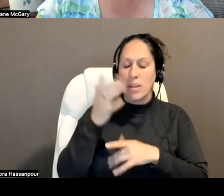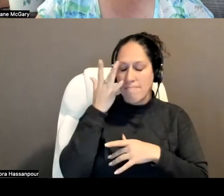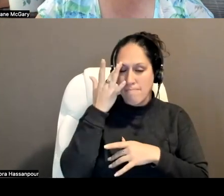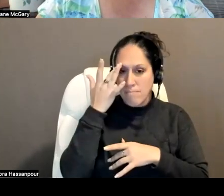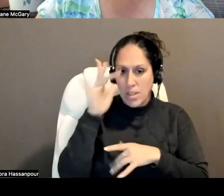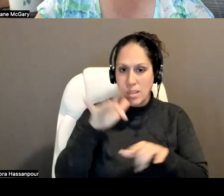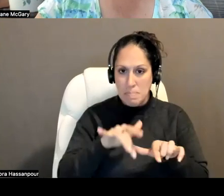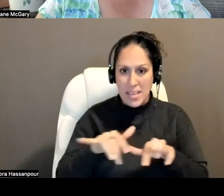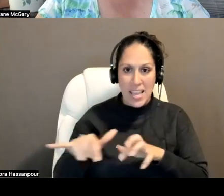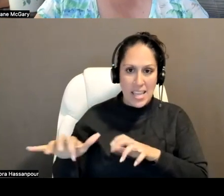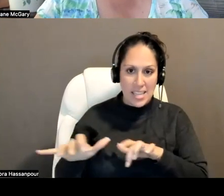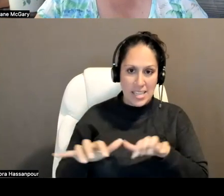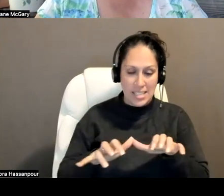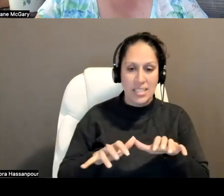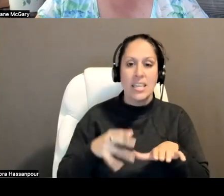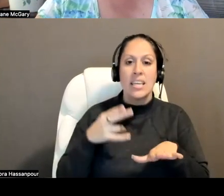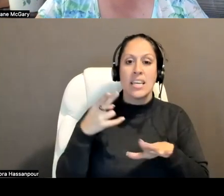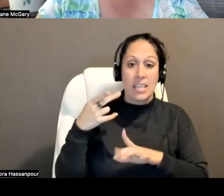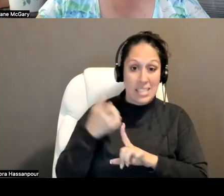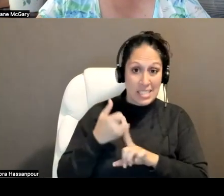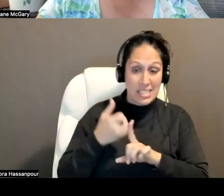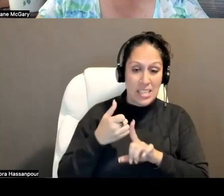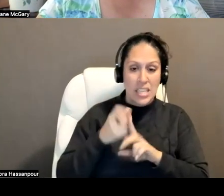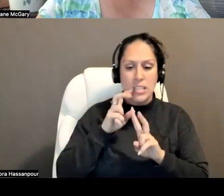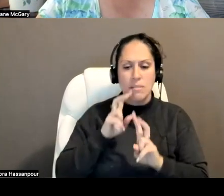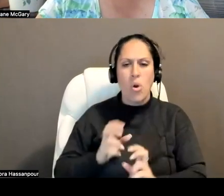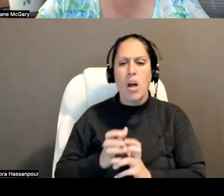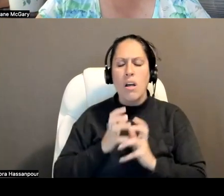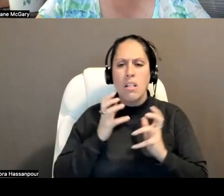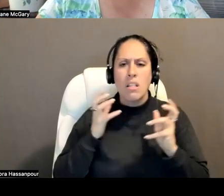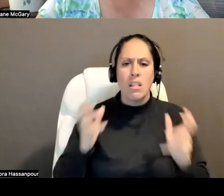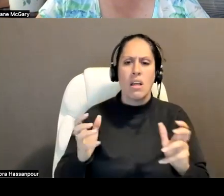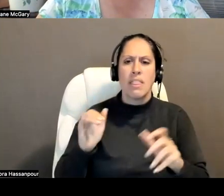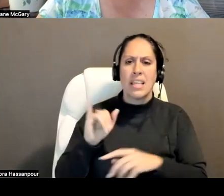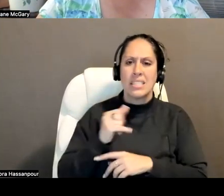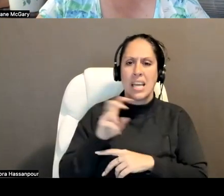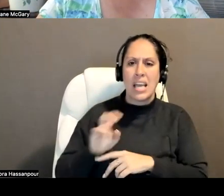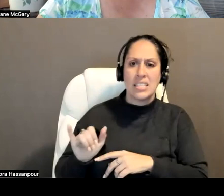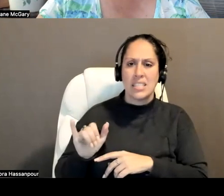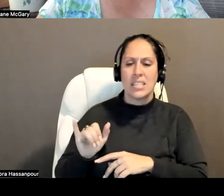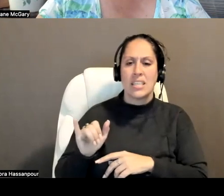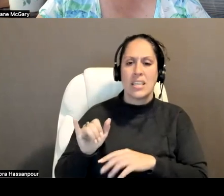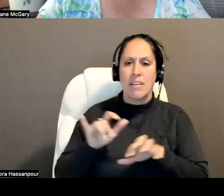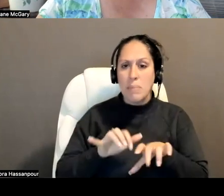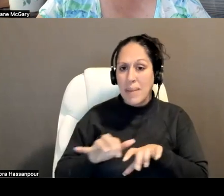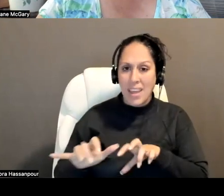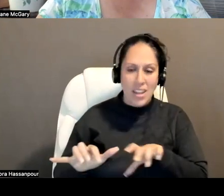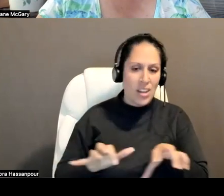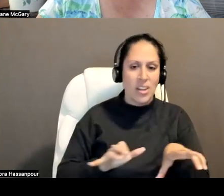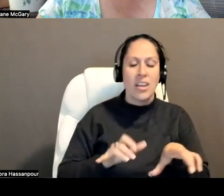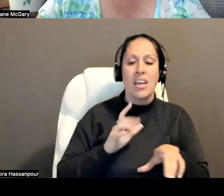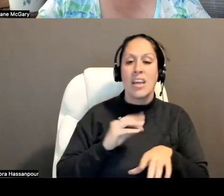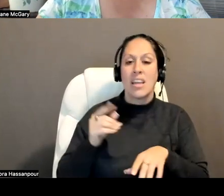pianist. So he he explored a lot of the jazziness of the piano. And he did something,